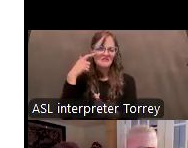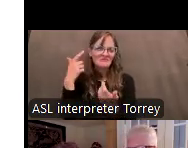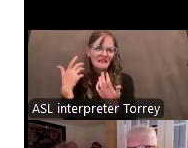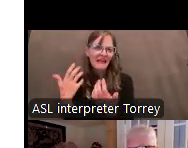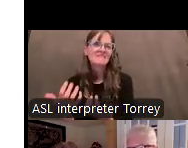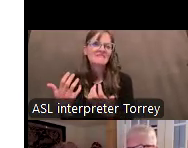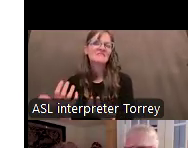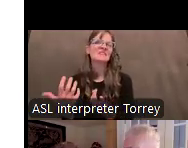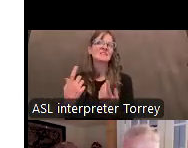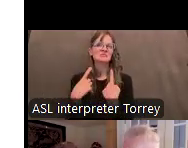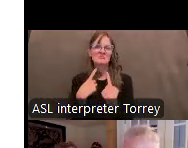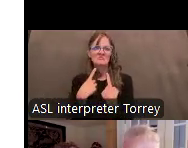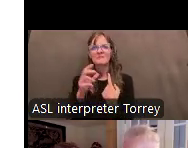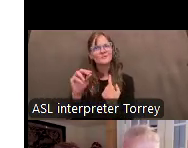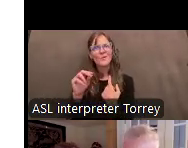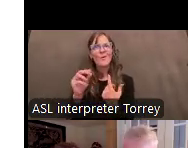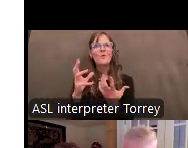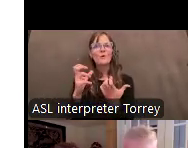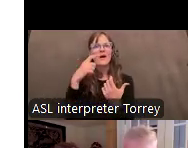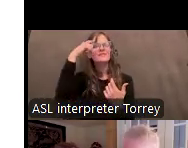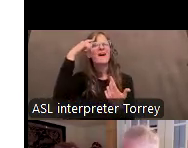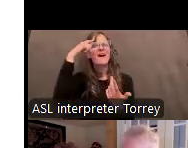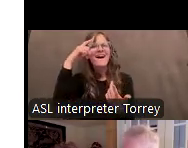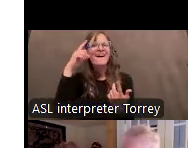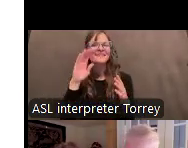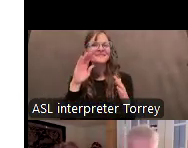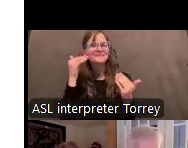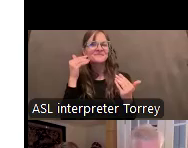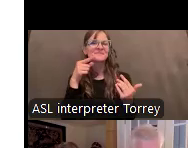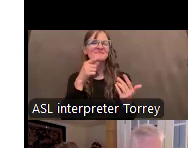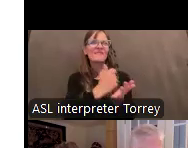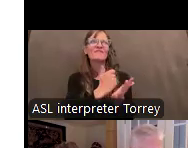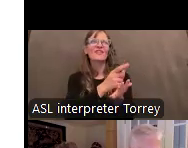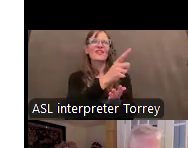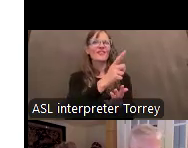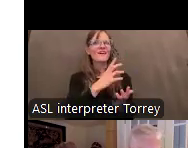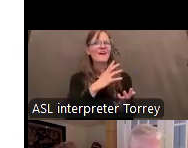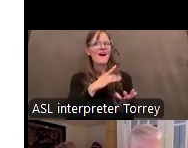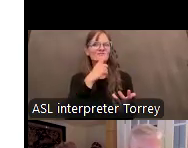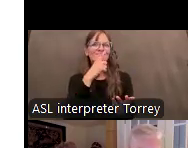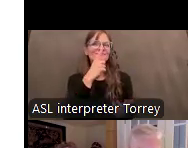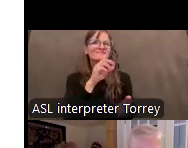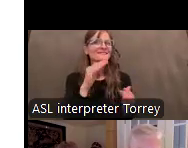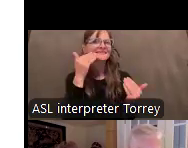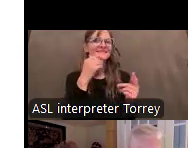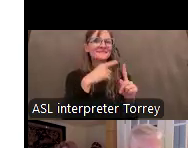It's a helpful, appealing brand voice. Right. And with that comes the core messages,